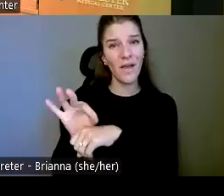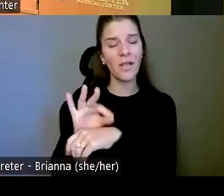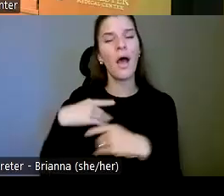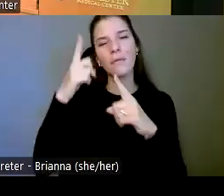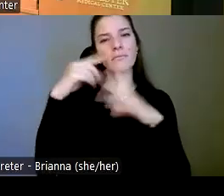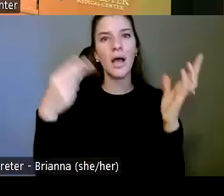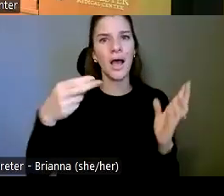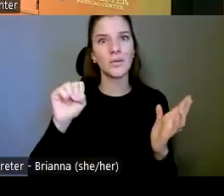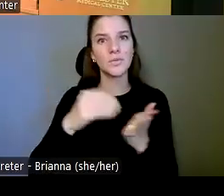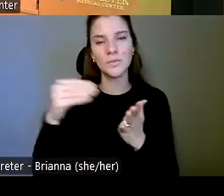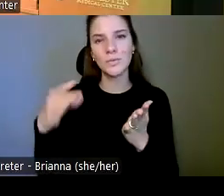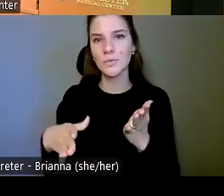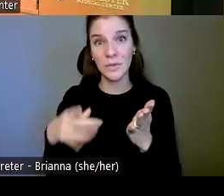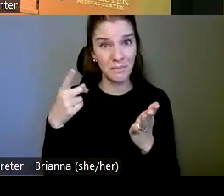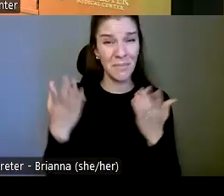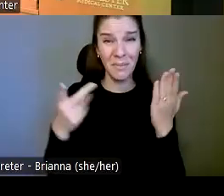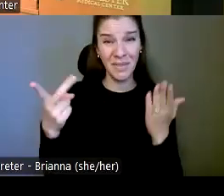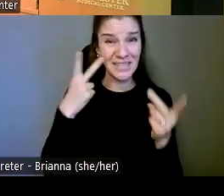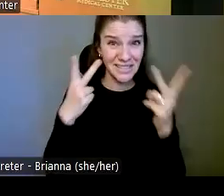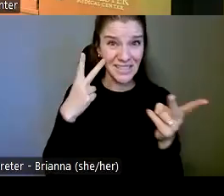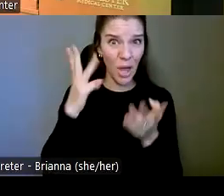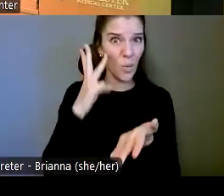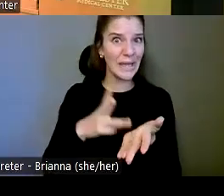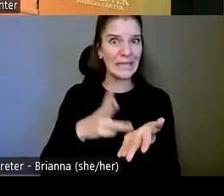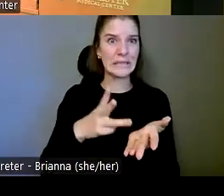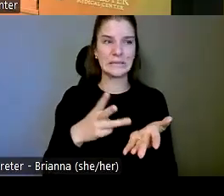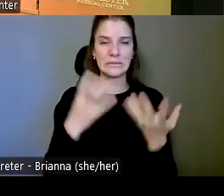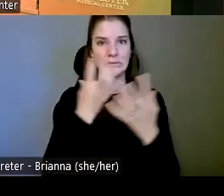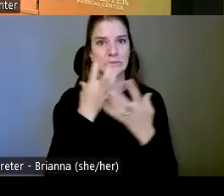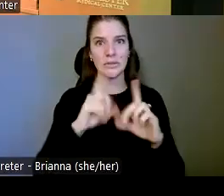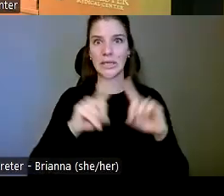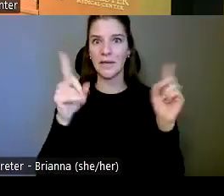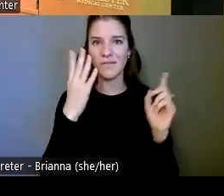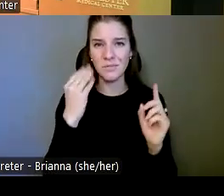dealing with or witnessing things that are really difficult. Yep. I think two wonderful questions.